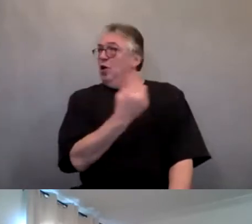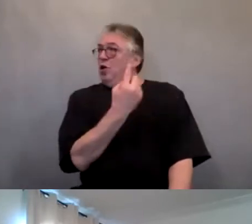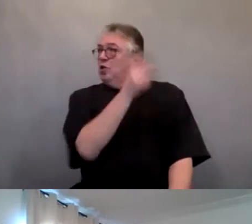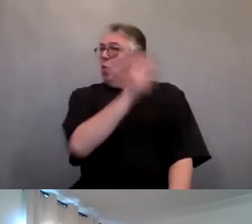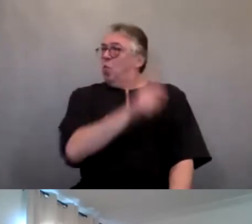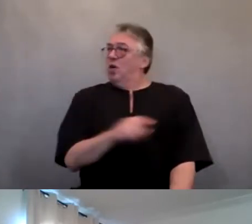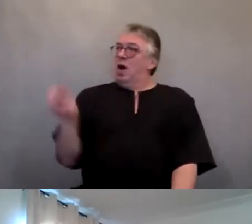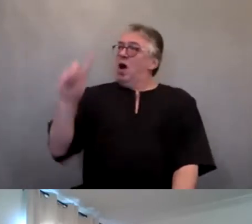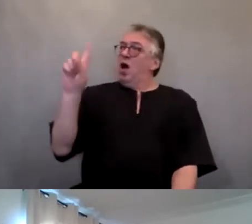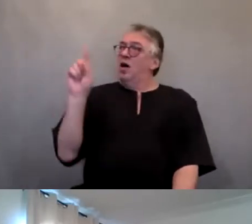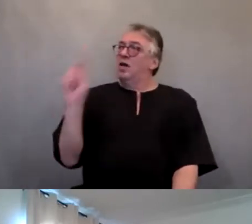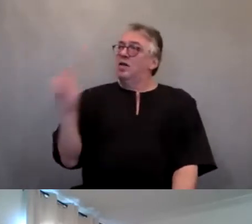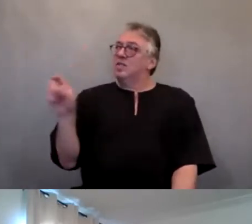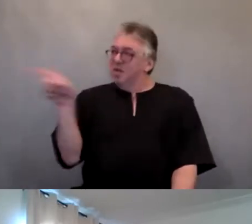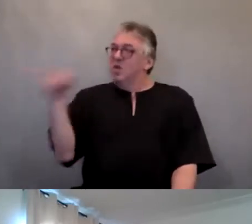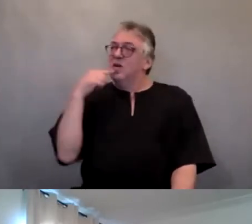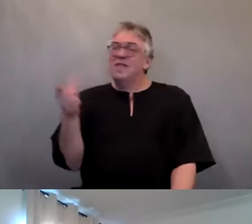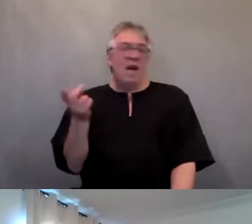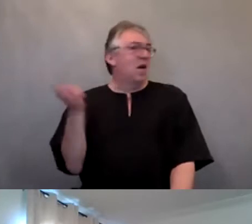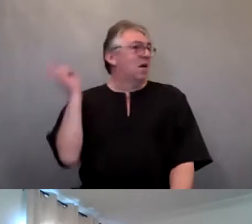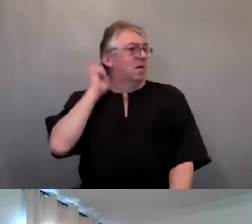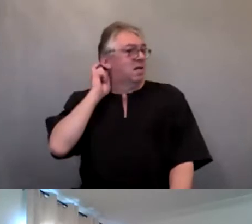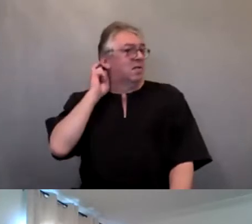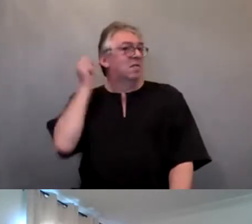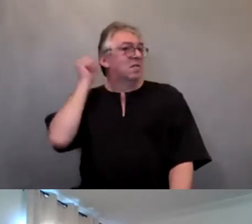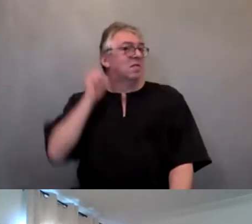places. >> AVI BLAU: Darja, if you are with